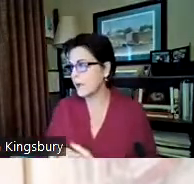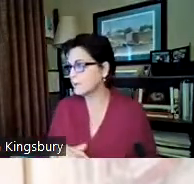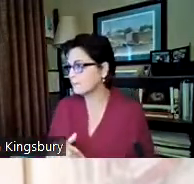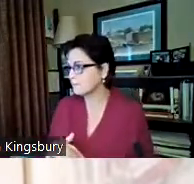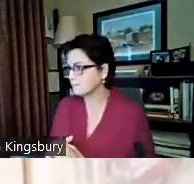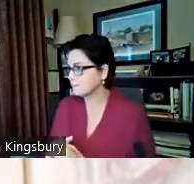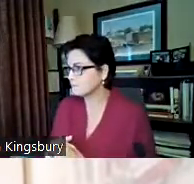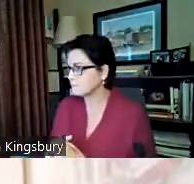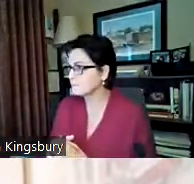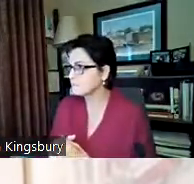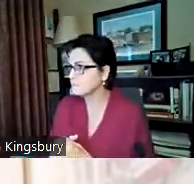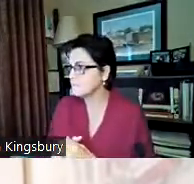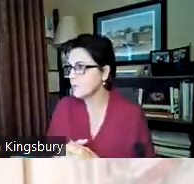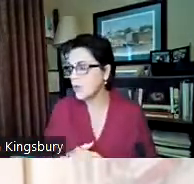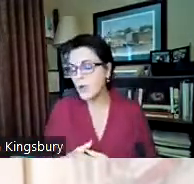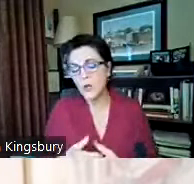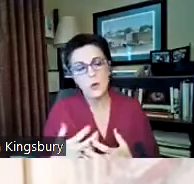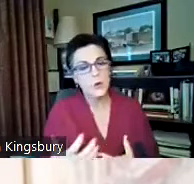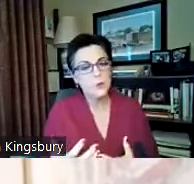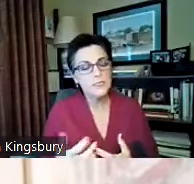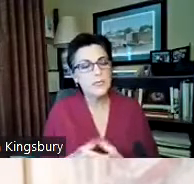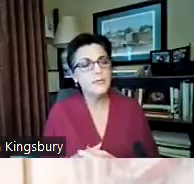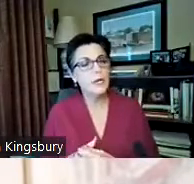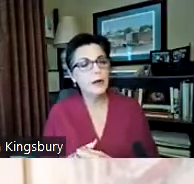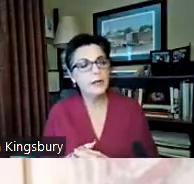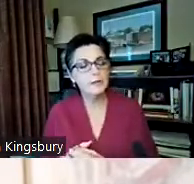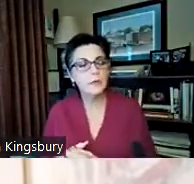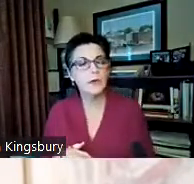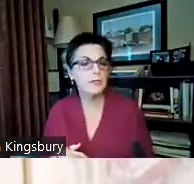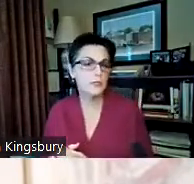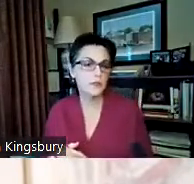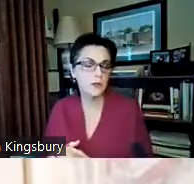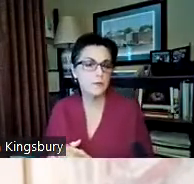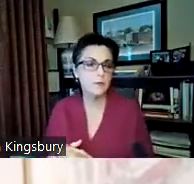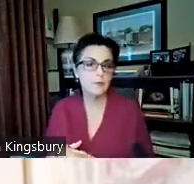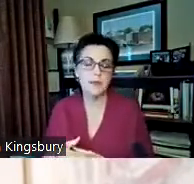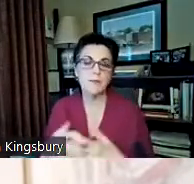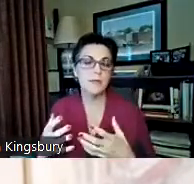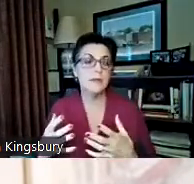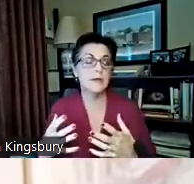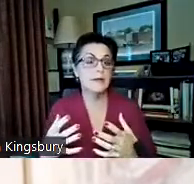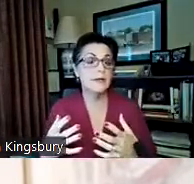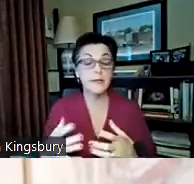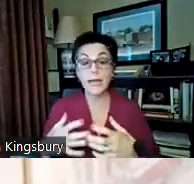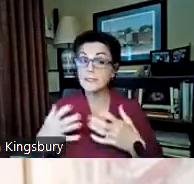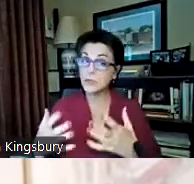there. When somebody has a guardian, or conservator, they've been in the eyes of the